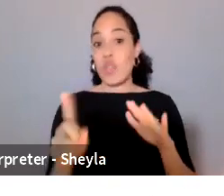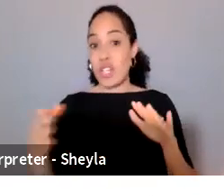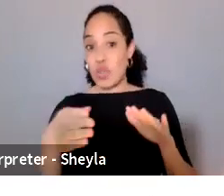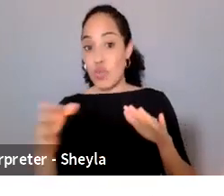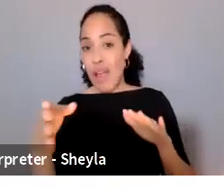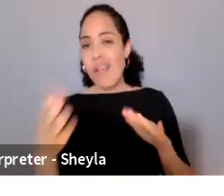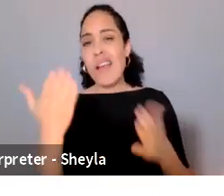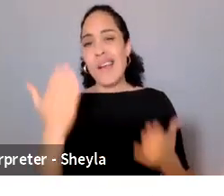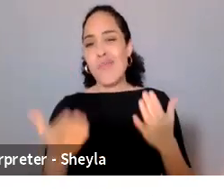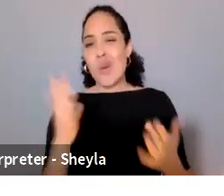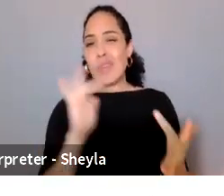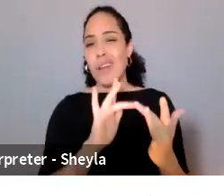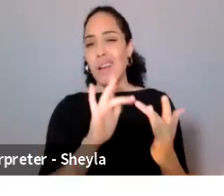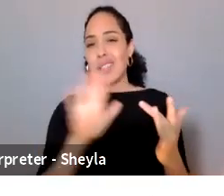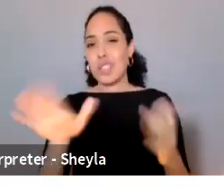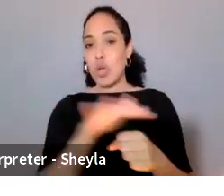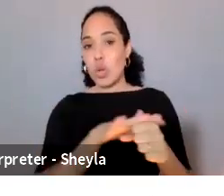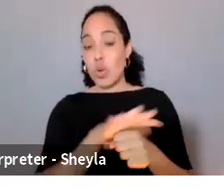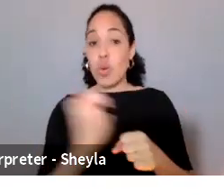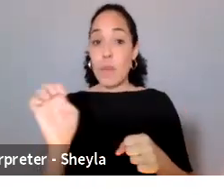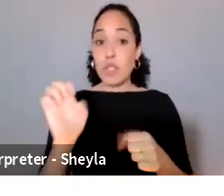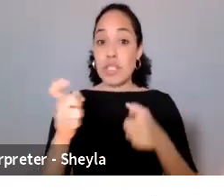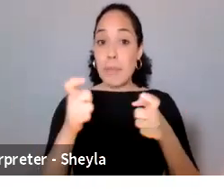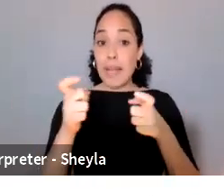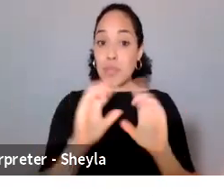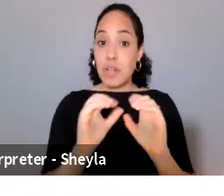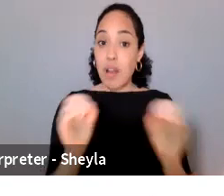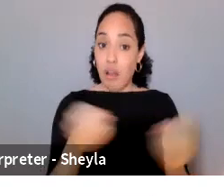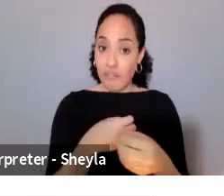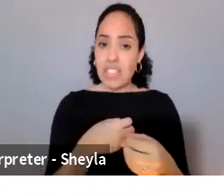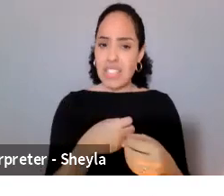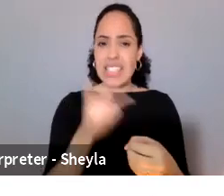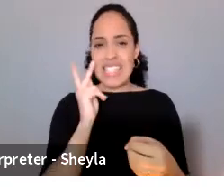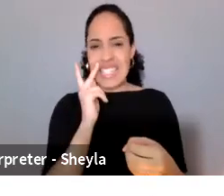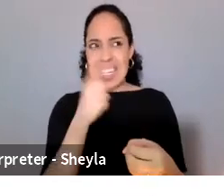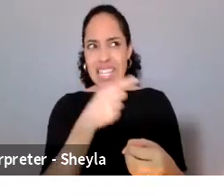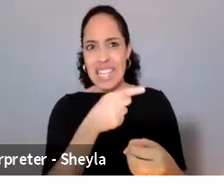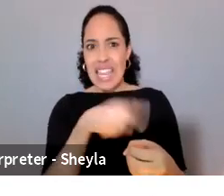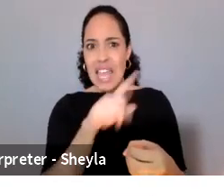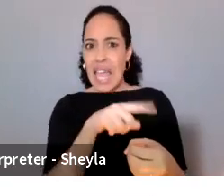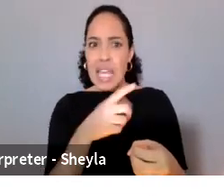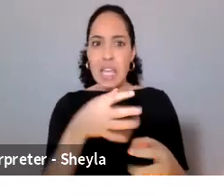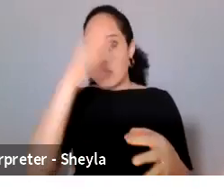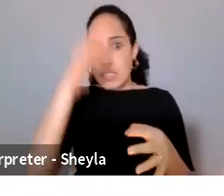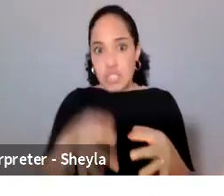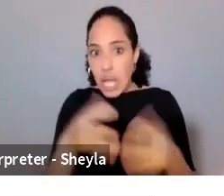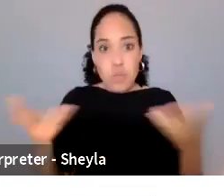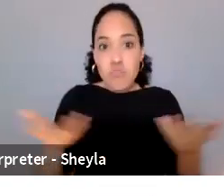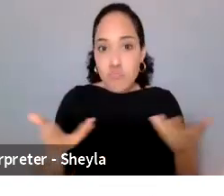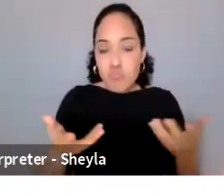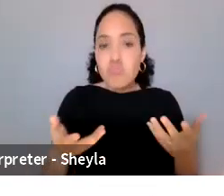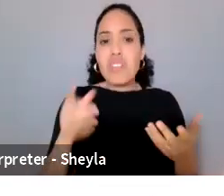local emergency management office to see if what they the determination was from that 2013 flood